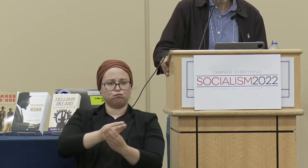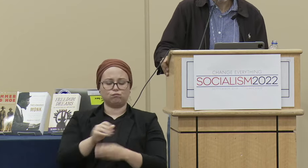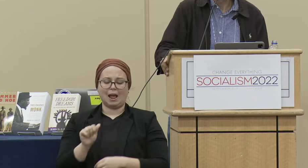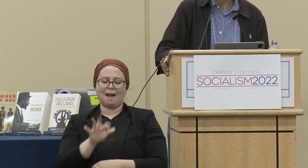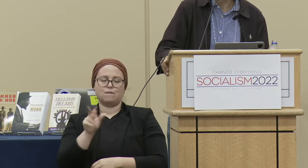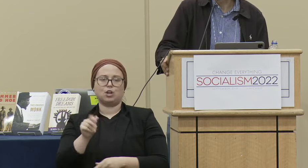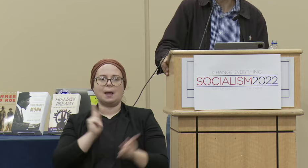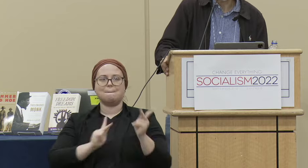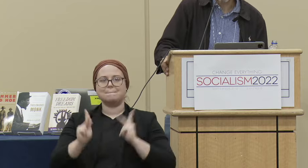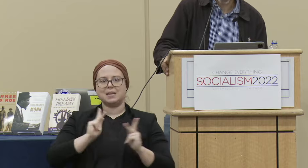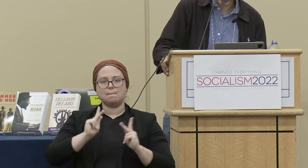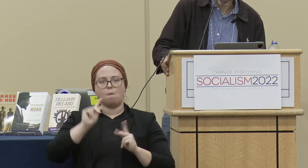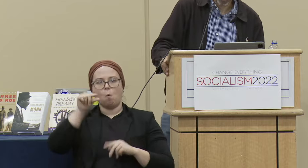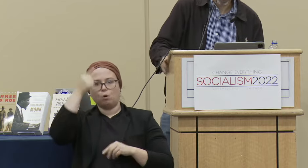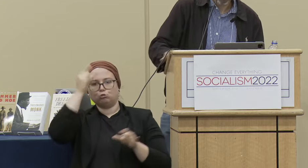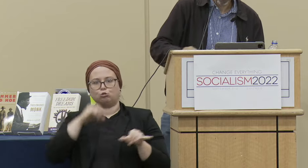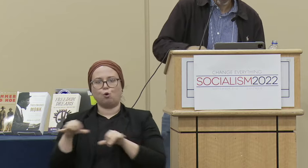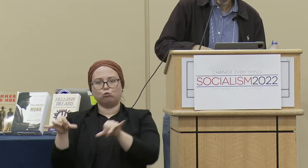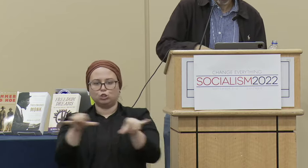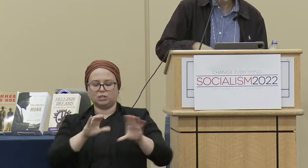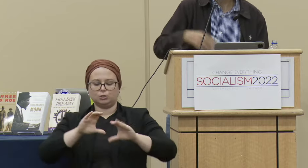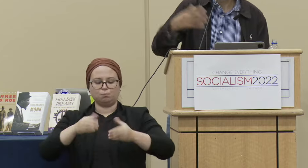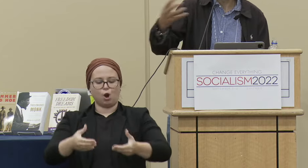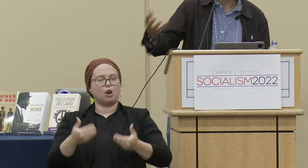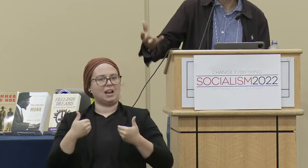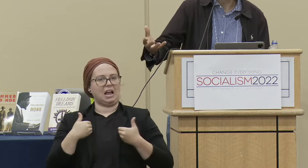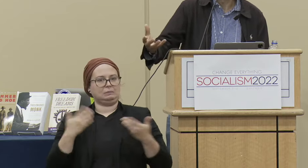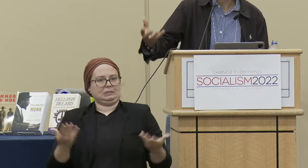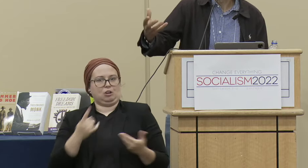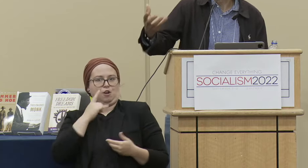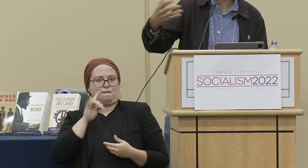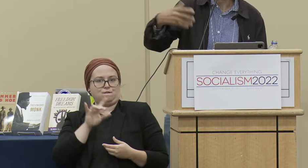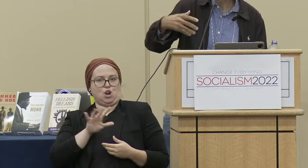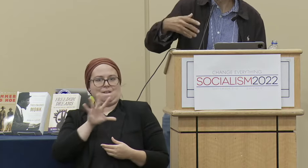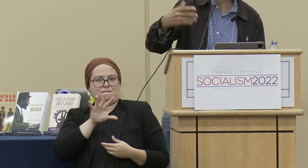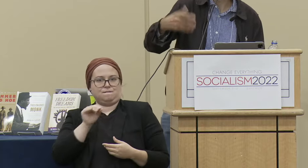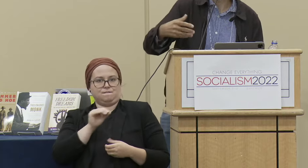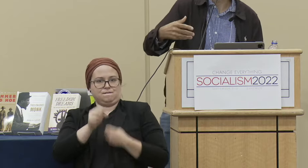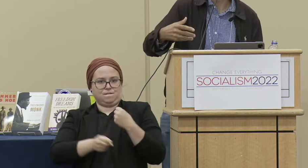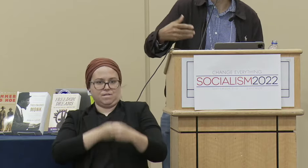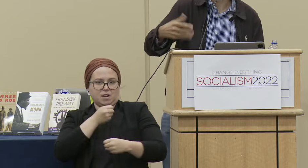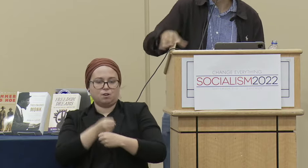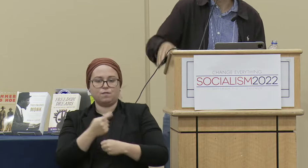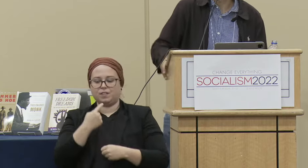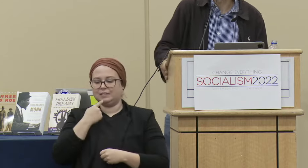cabinets with financial records and archives. The African Peoples Socialist Party has been around for literally half